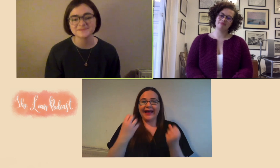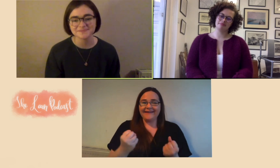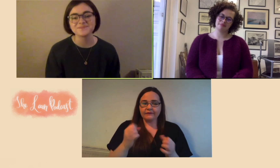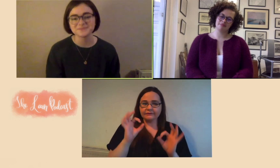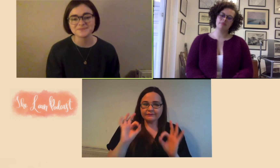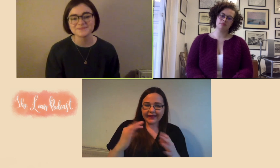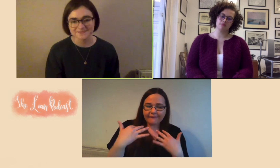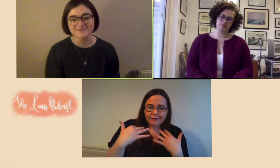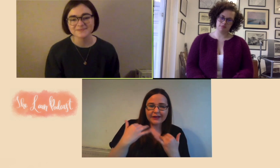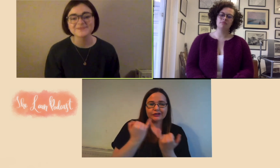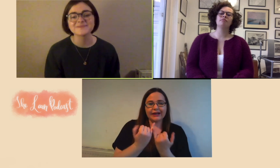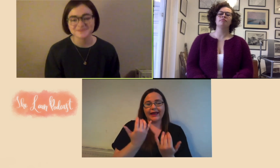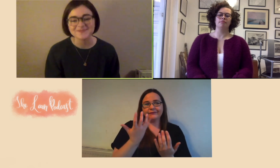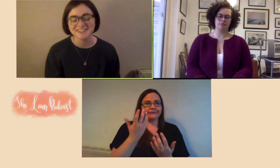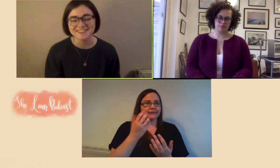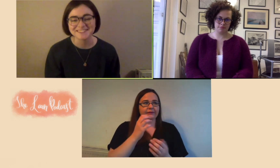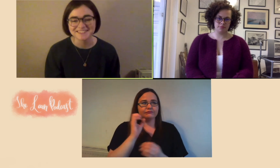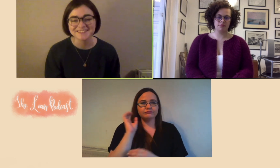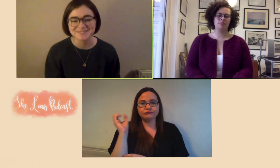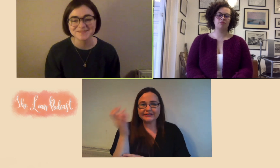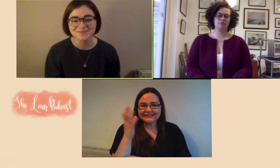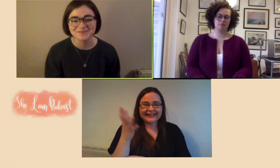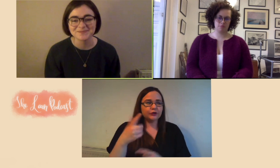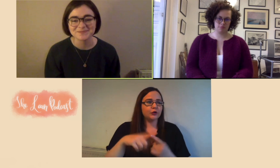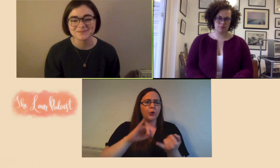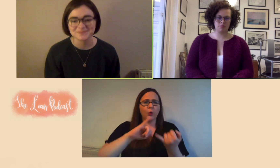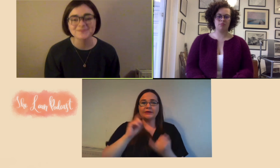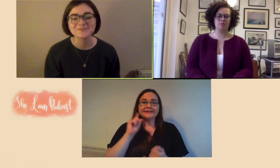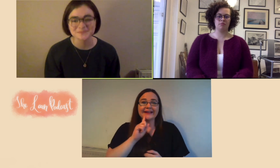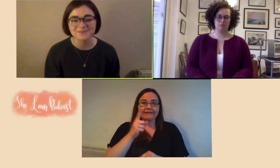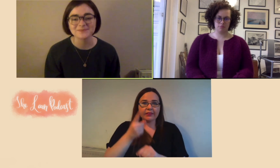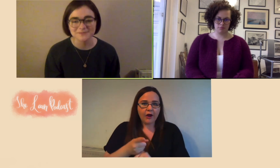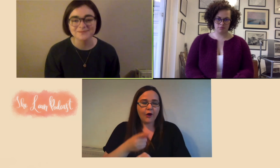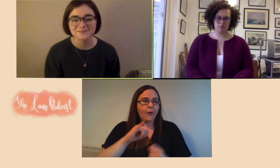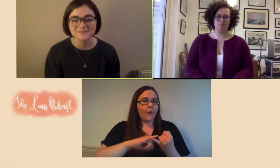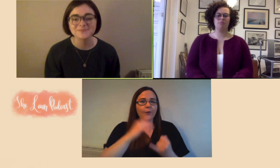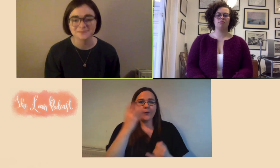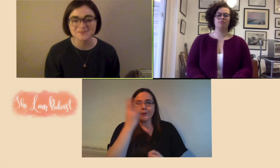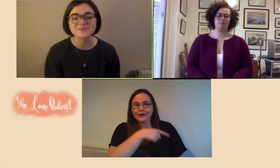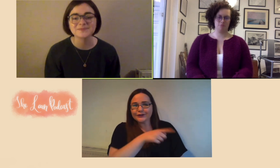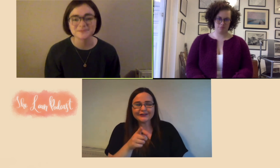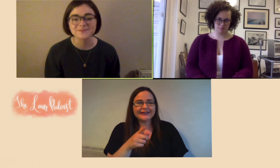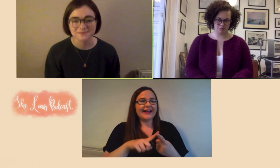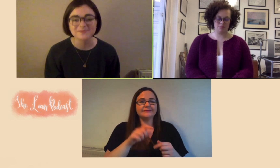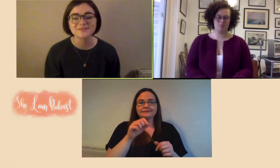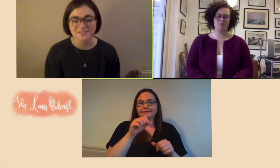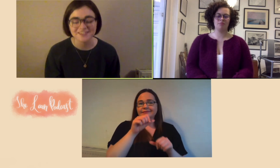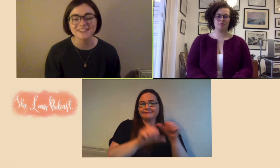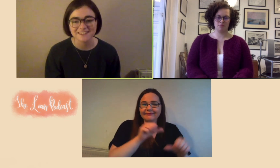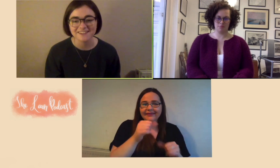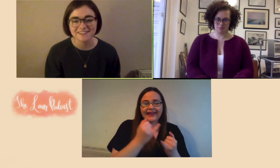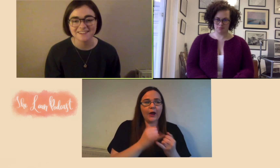with the disability organization. So I make sure that the interpreter has plenty information ahead of time. They have the presentation or slides